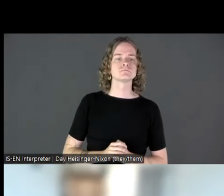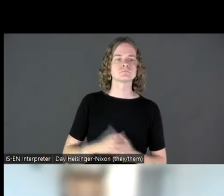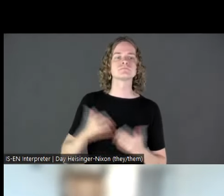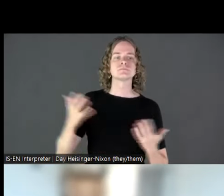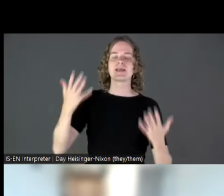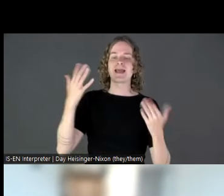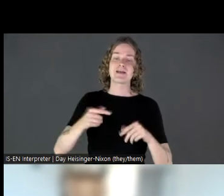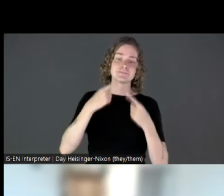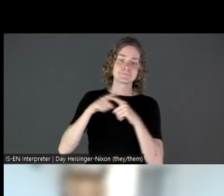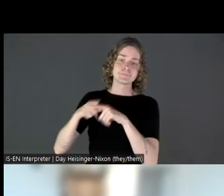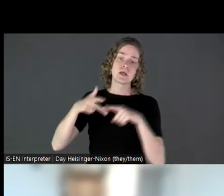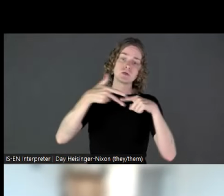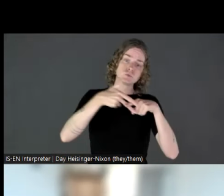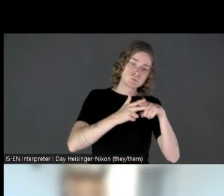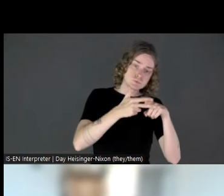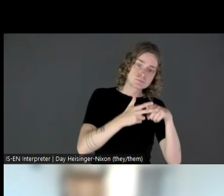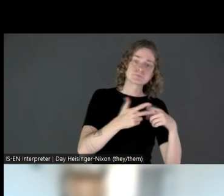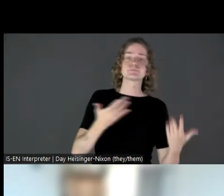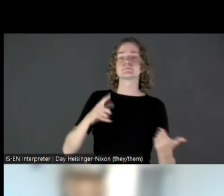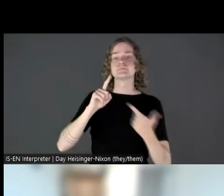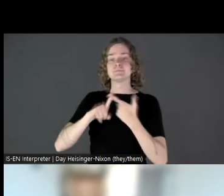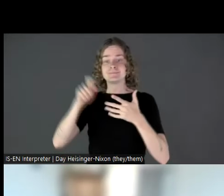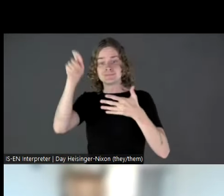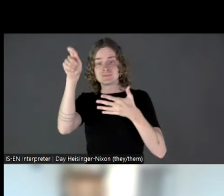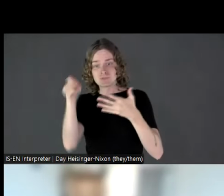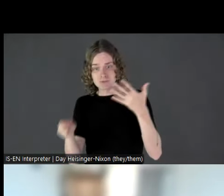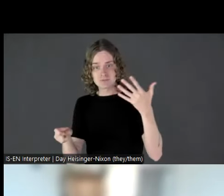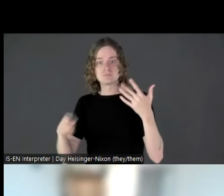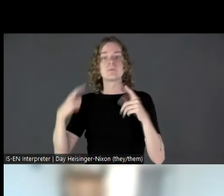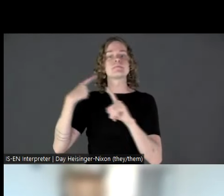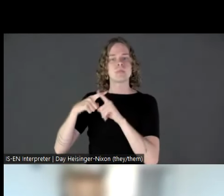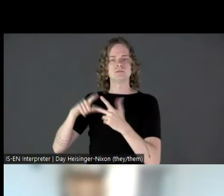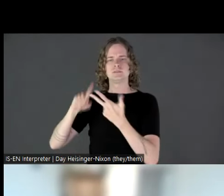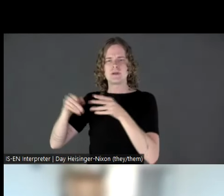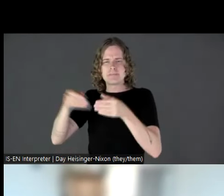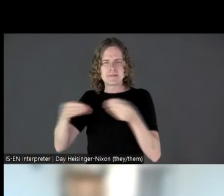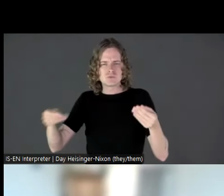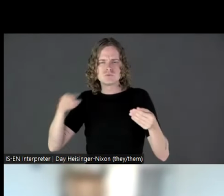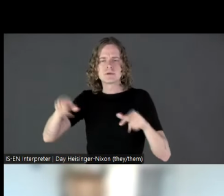So going first to the toolbox, we have a number of different pieces in the toolbox.